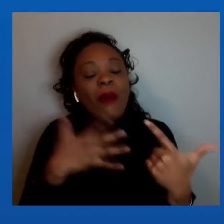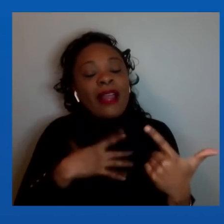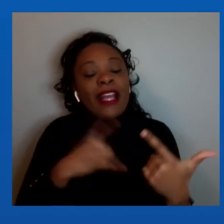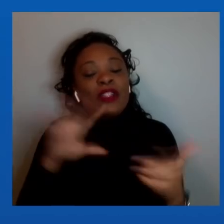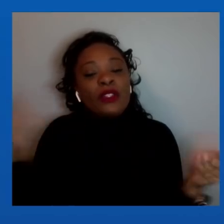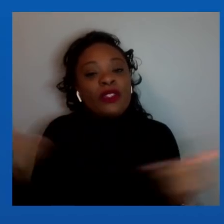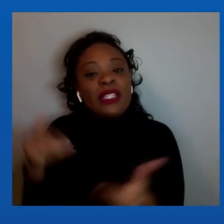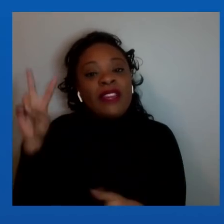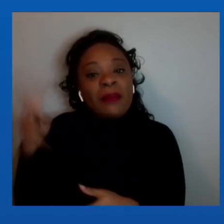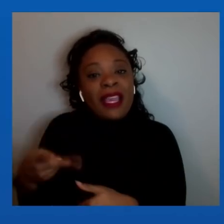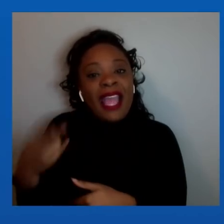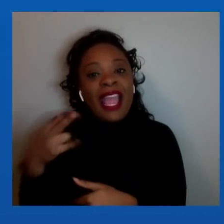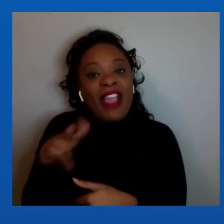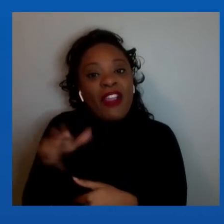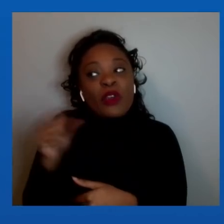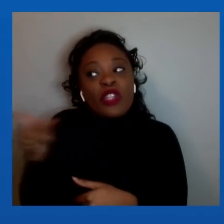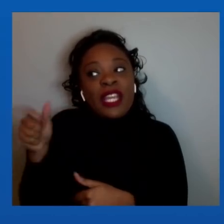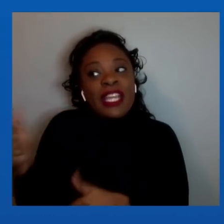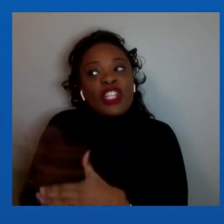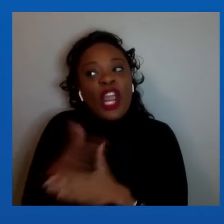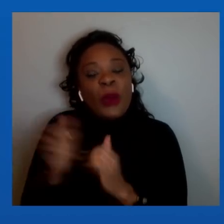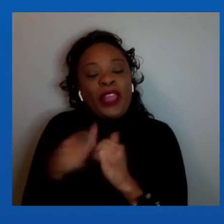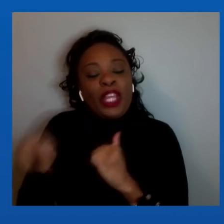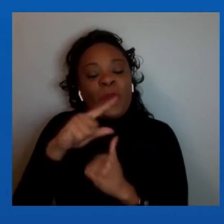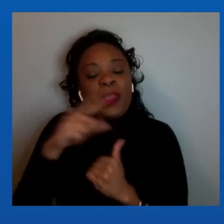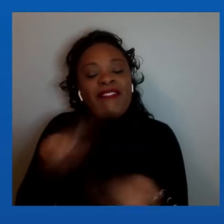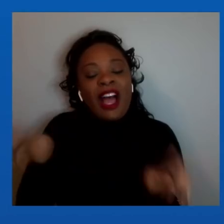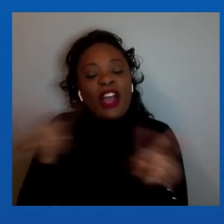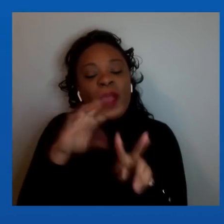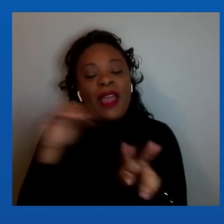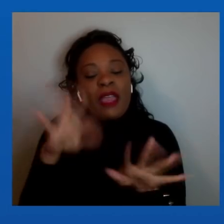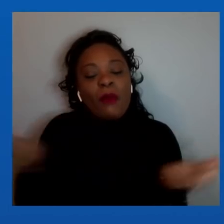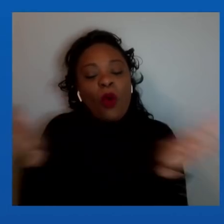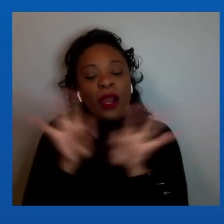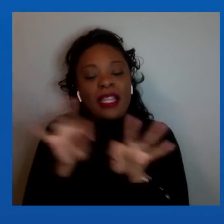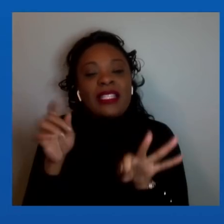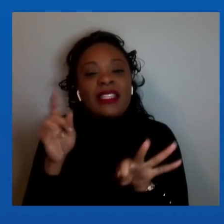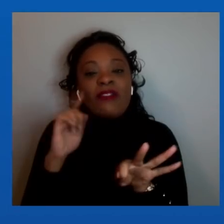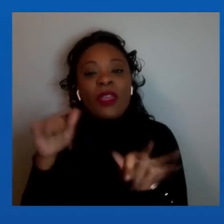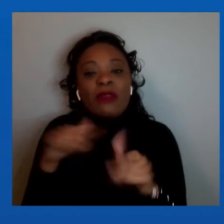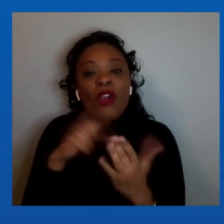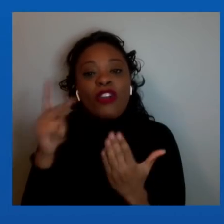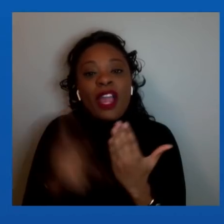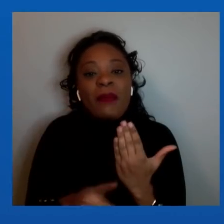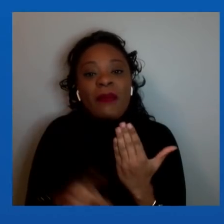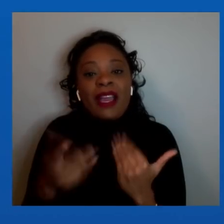so that she can share with you all the value and the importance of this program. Thank you very much.